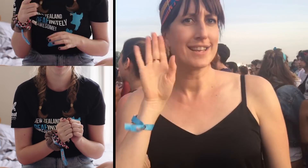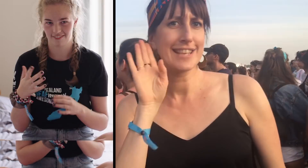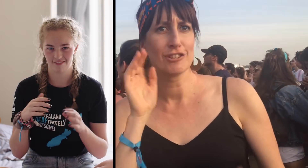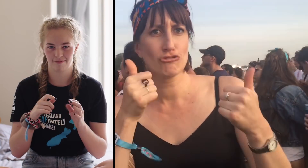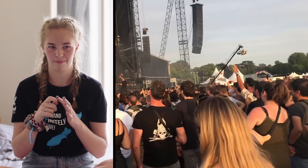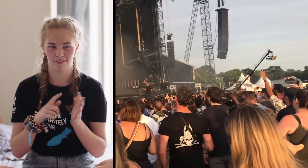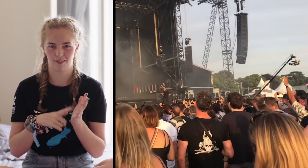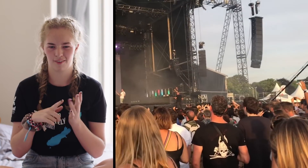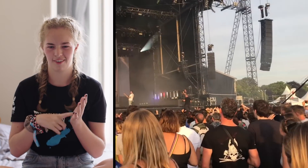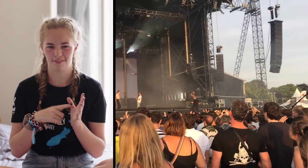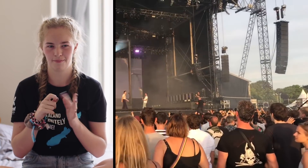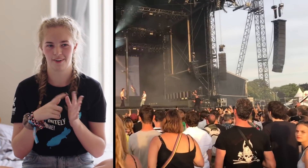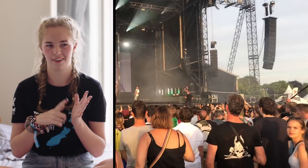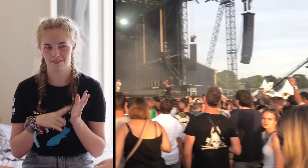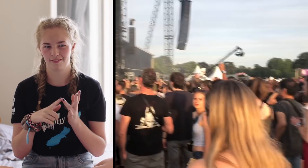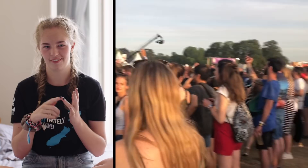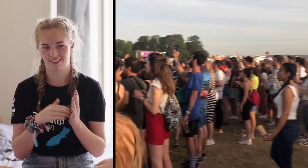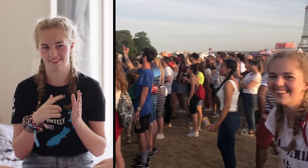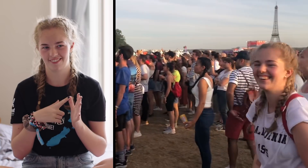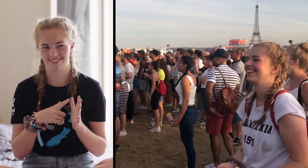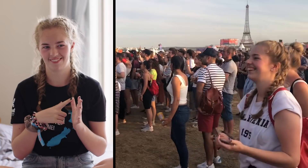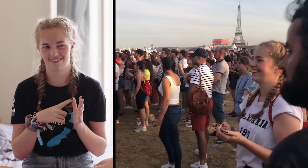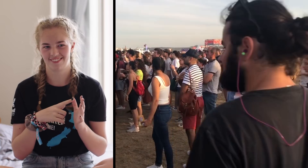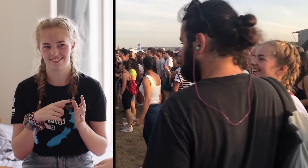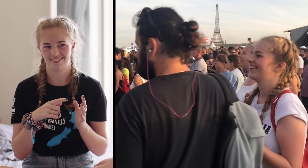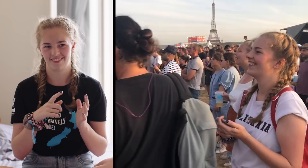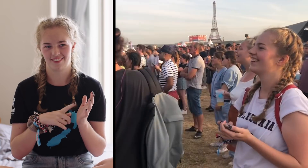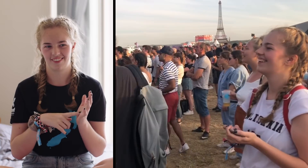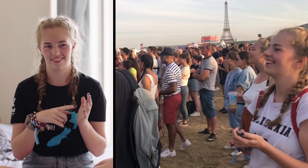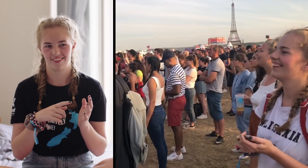So, with Angela, my interpreter/friend,